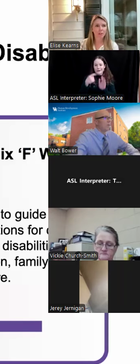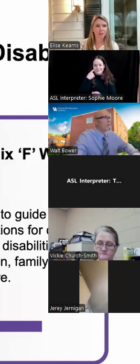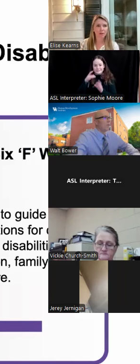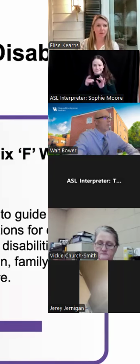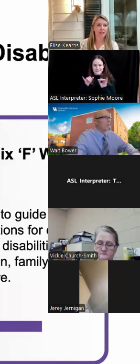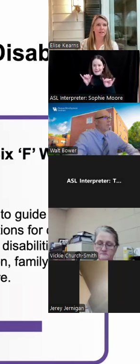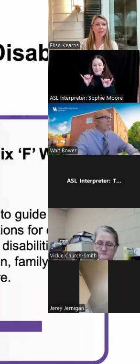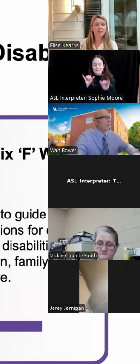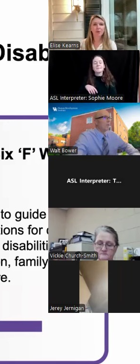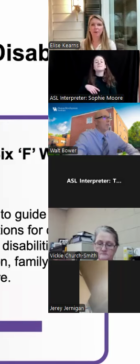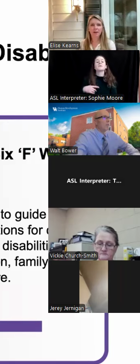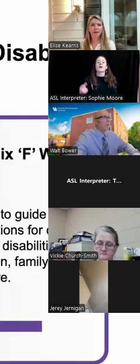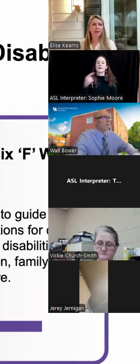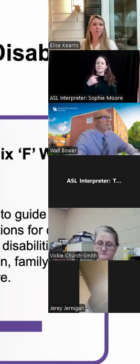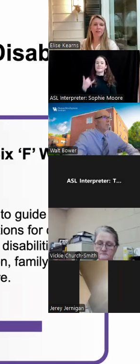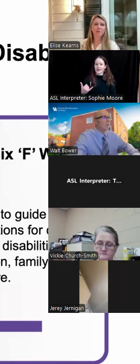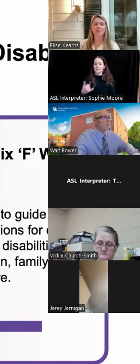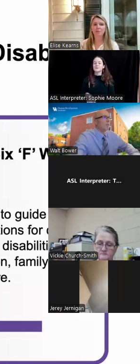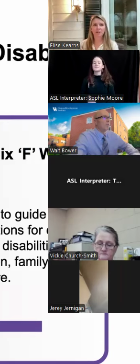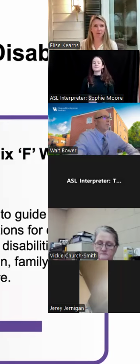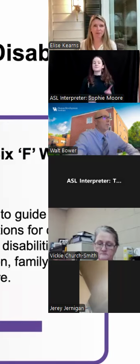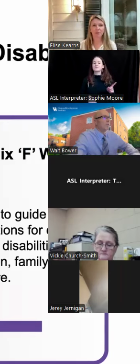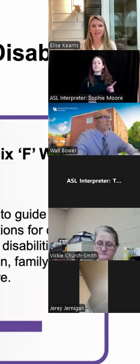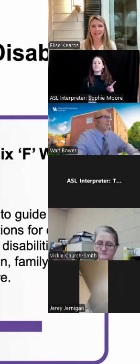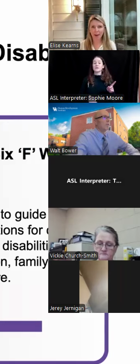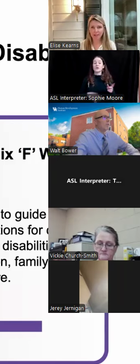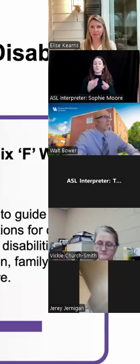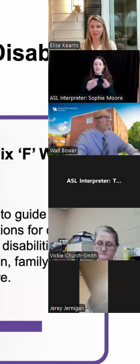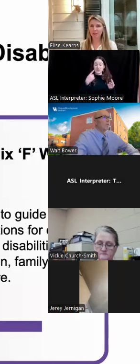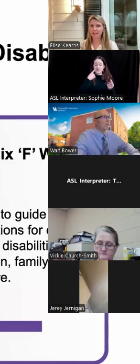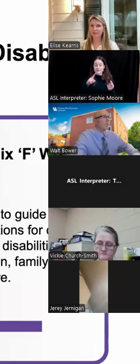All right. So, resources, some resources for adapting physical activity programs